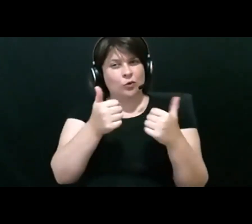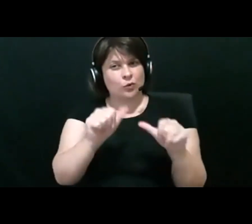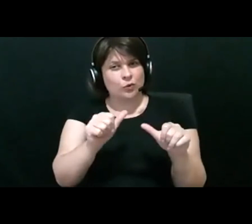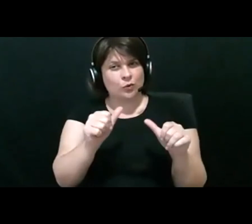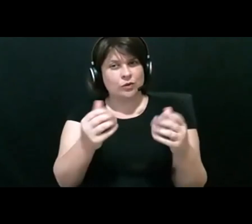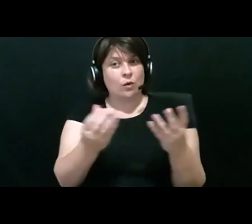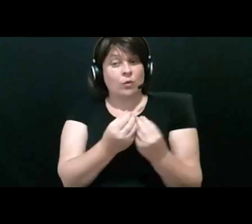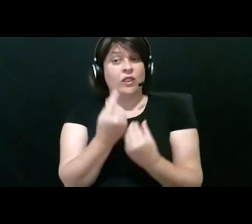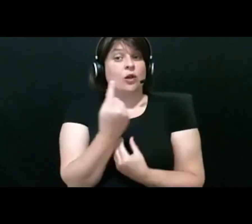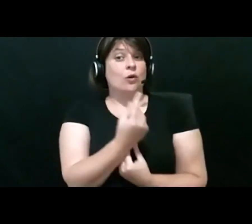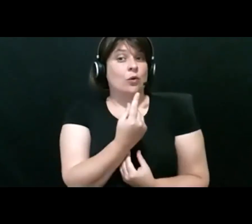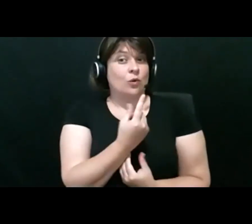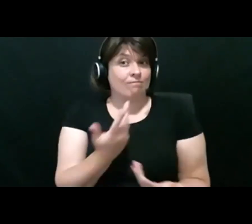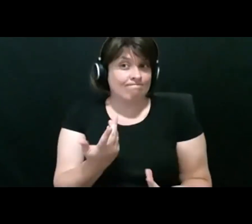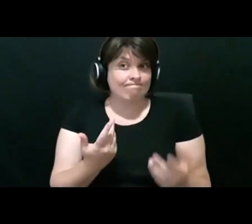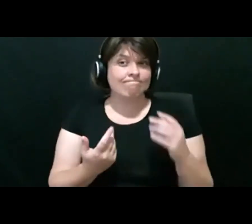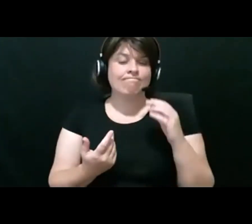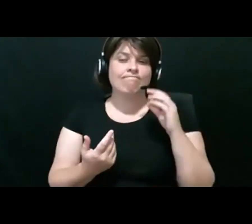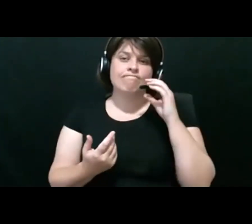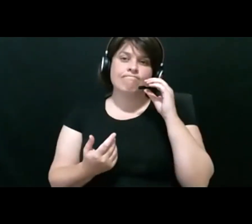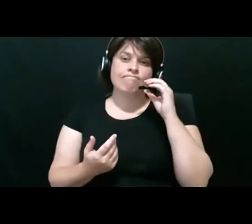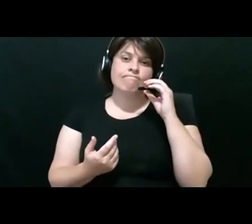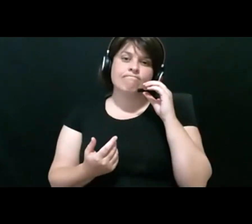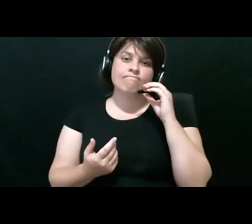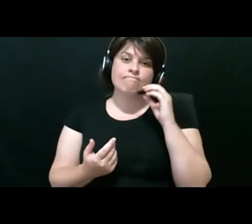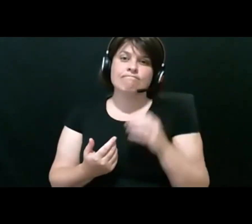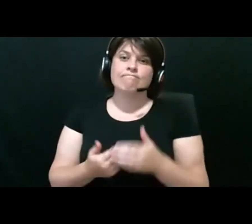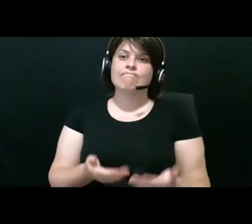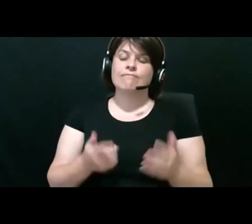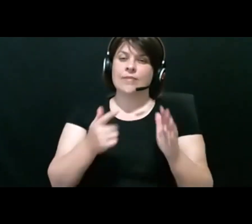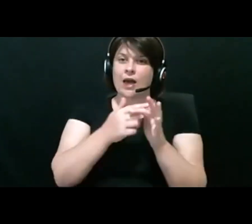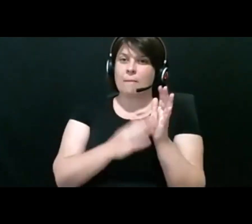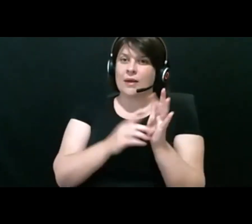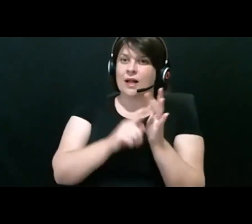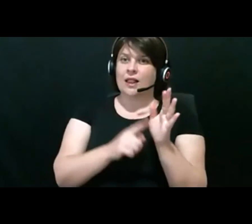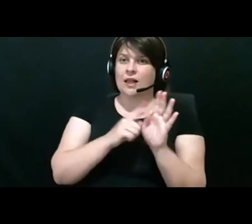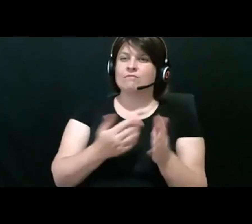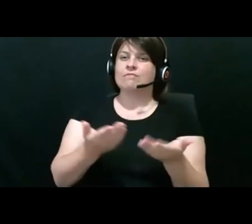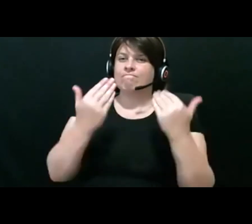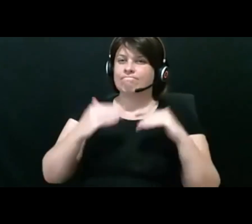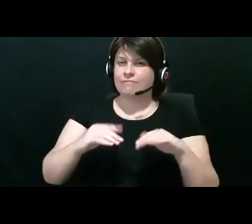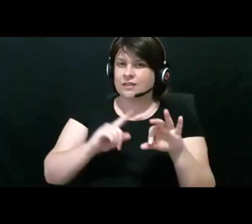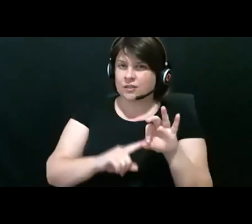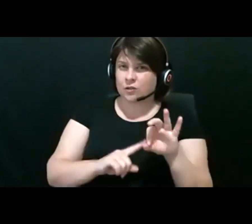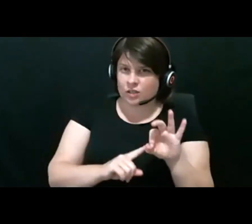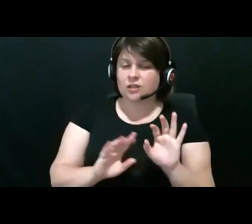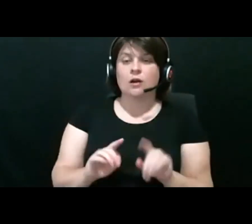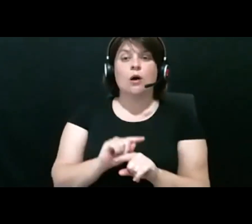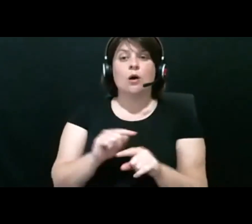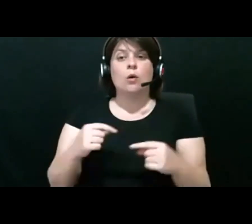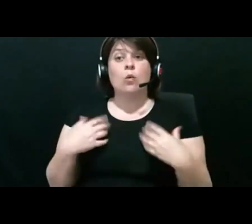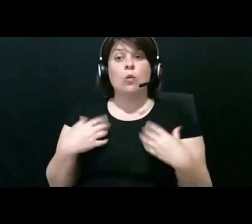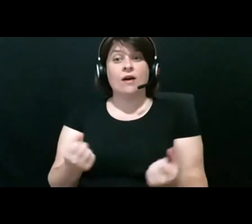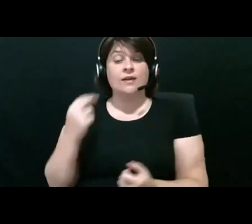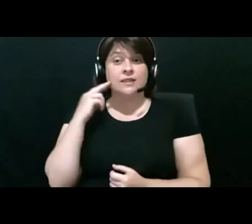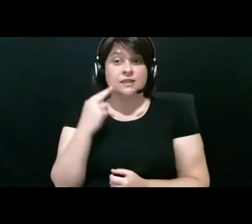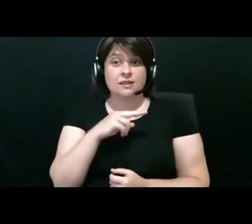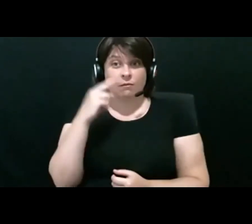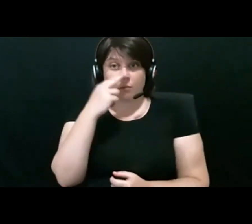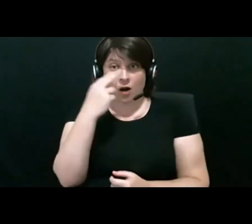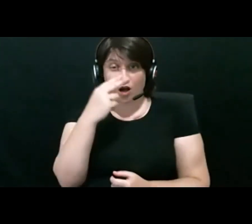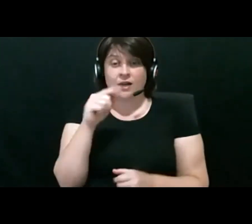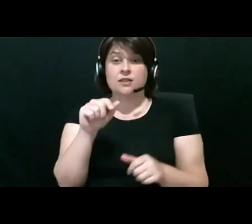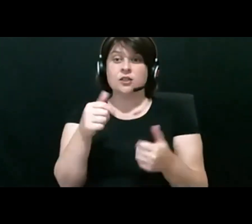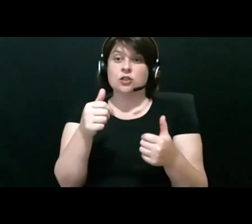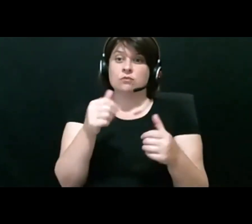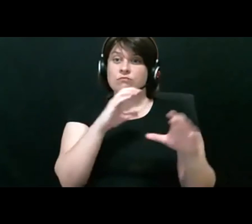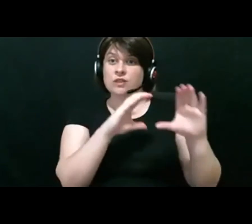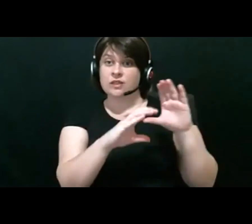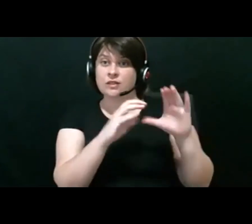We have a deafblind currently communicating through sign language students